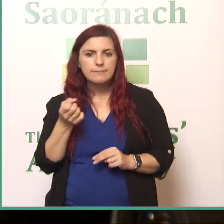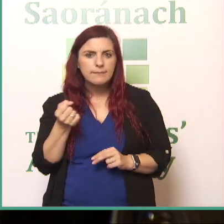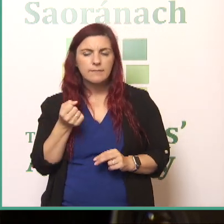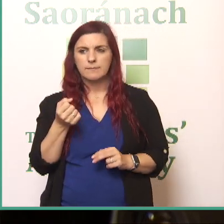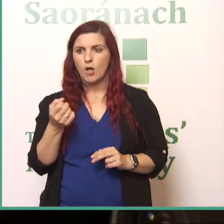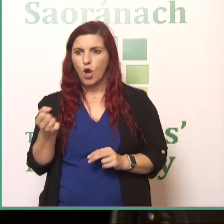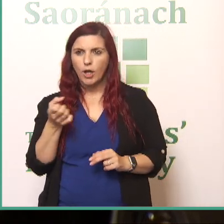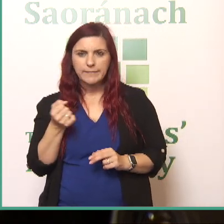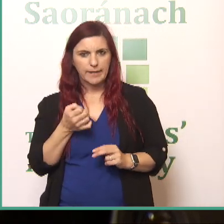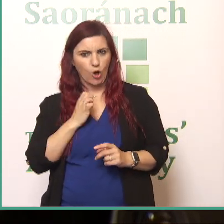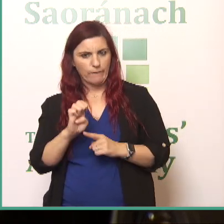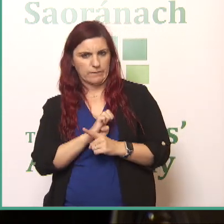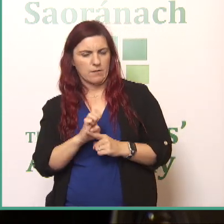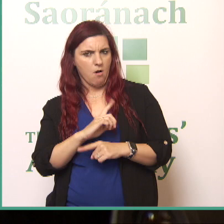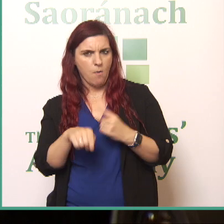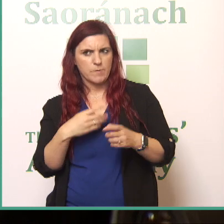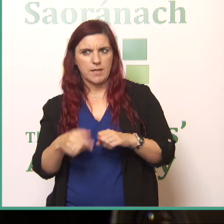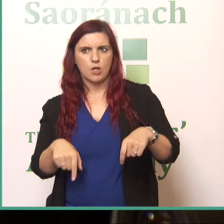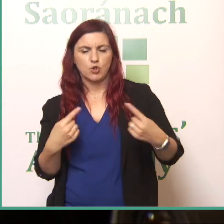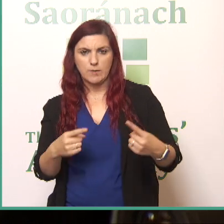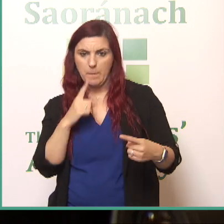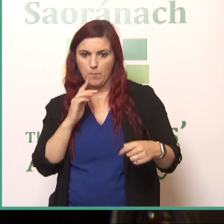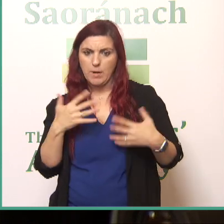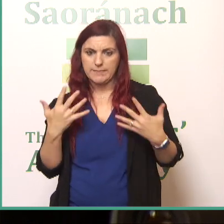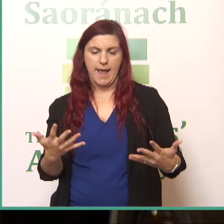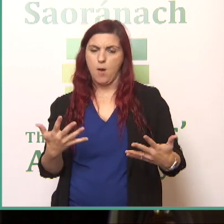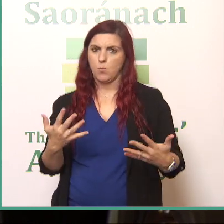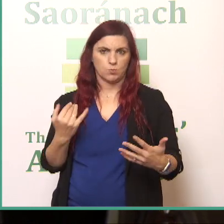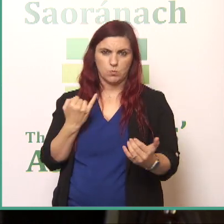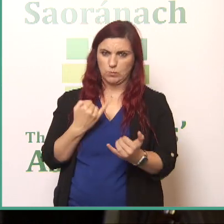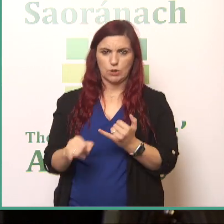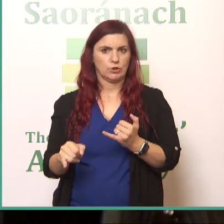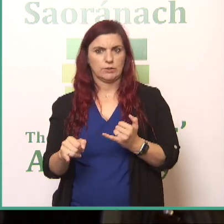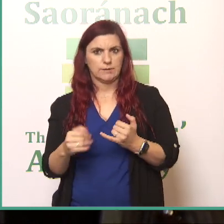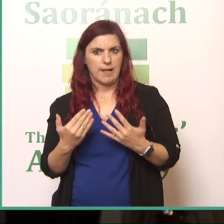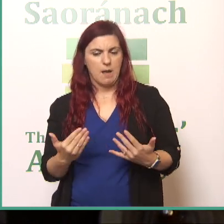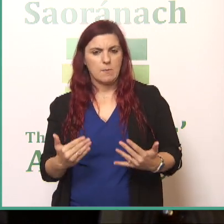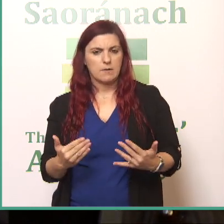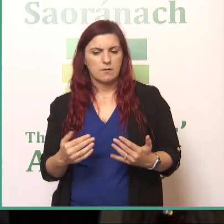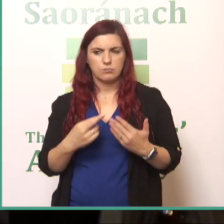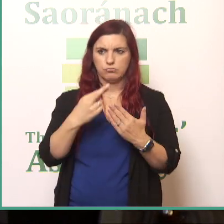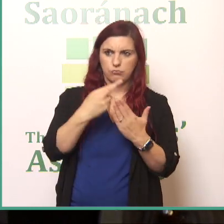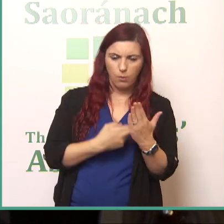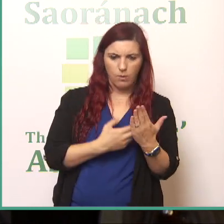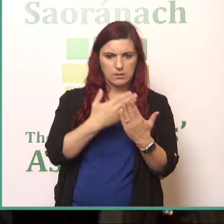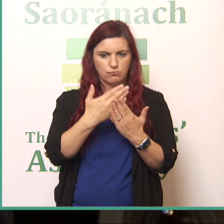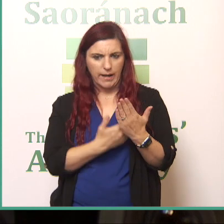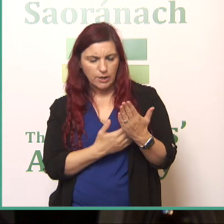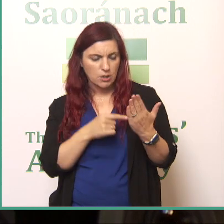challenge but never has it been as great as it is now the rules and regulations stack up against us